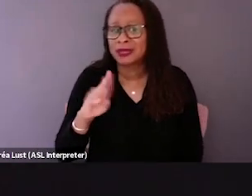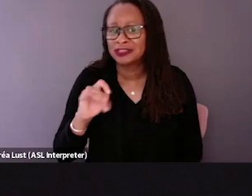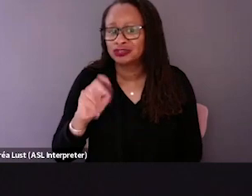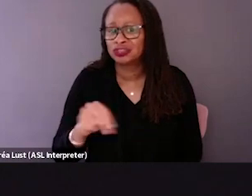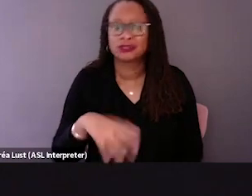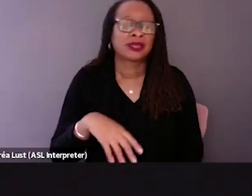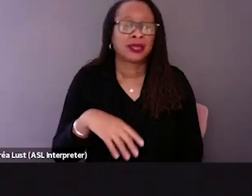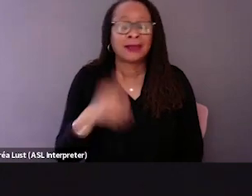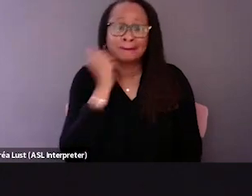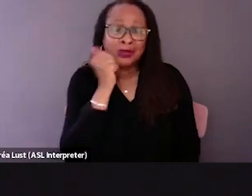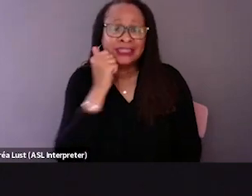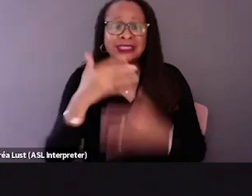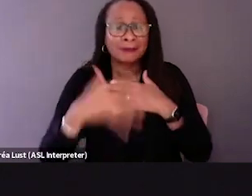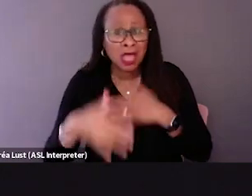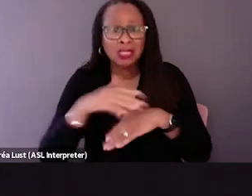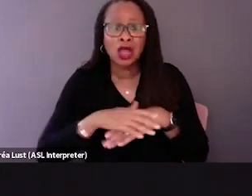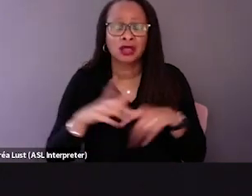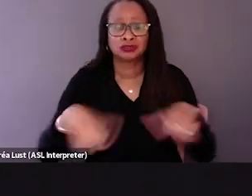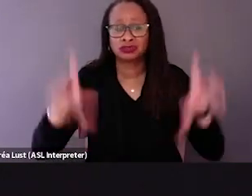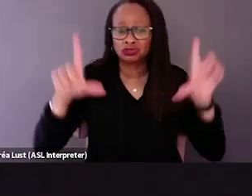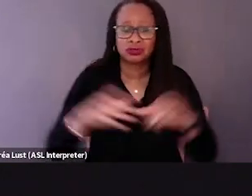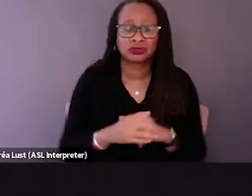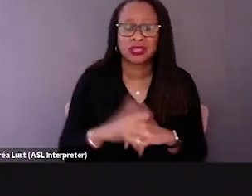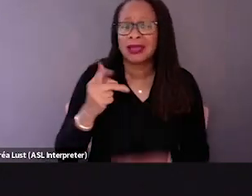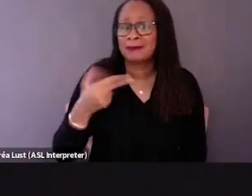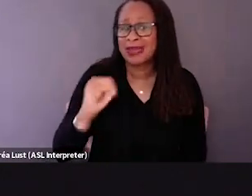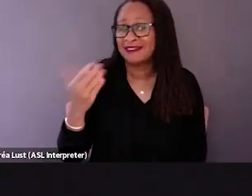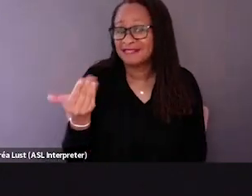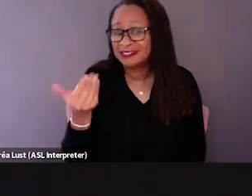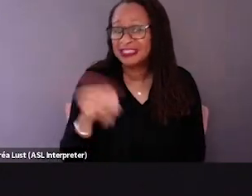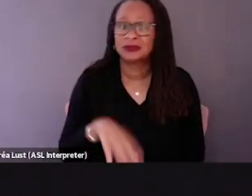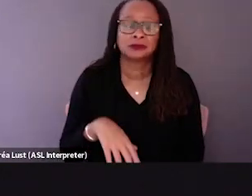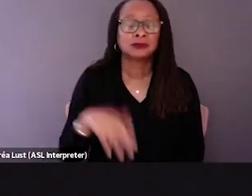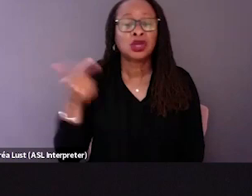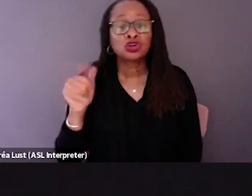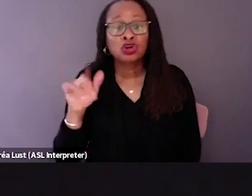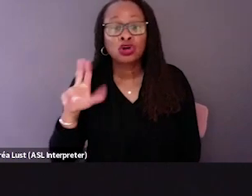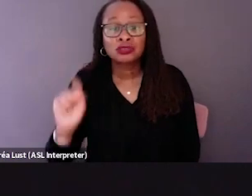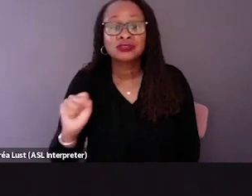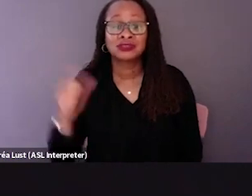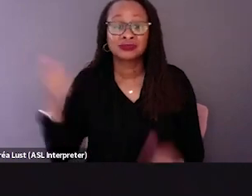So PEN15, Girls and we went after, we did go after the women from Broad City,